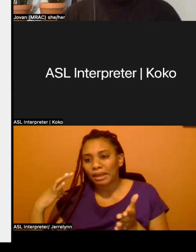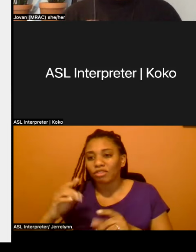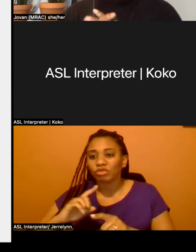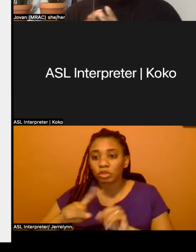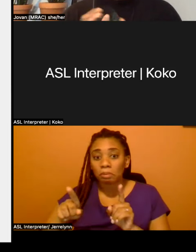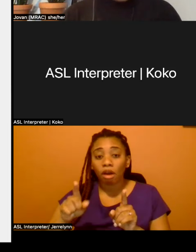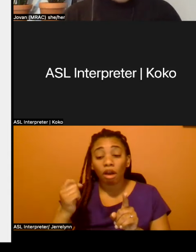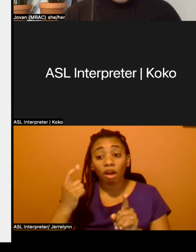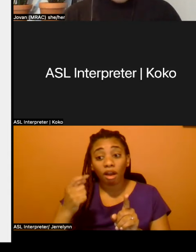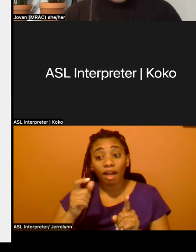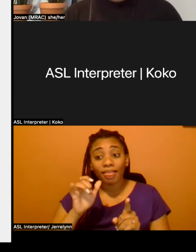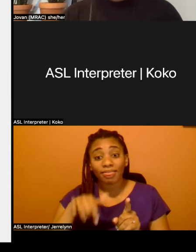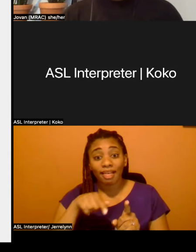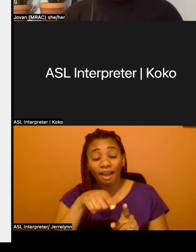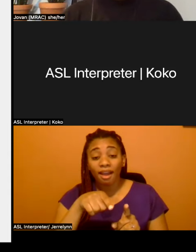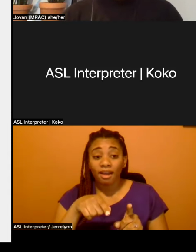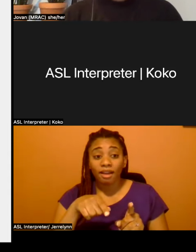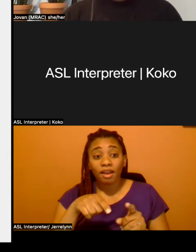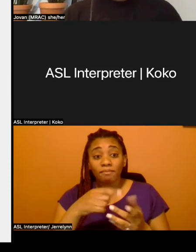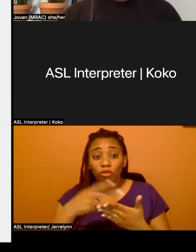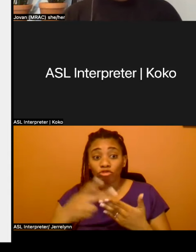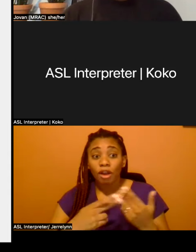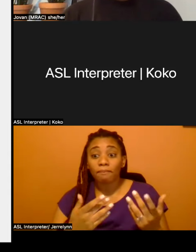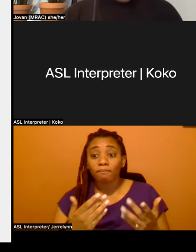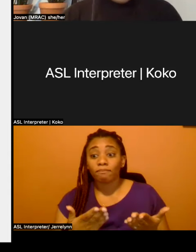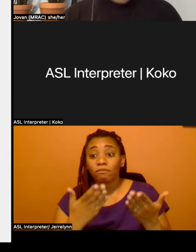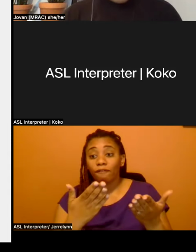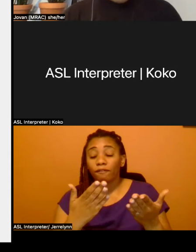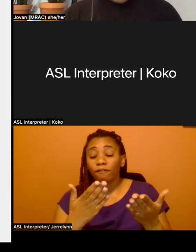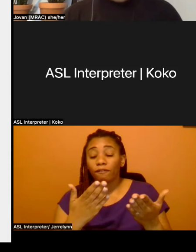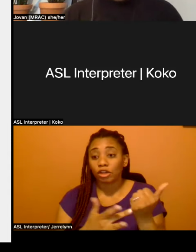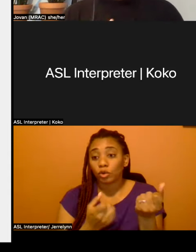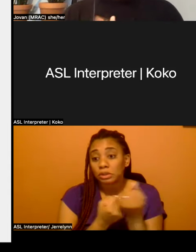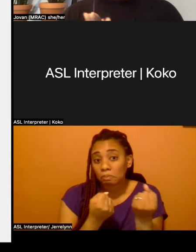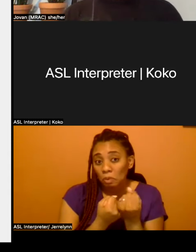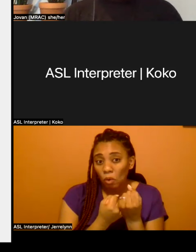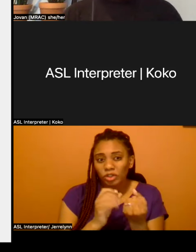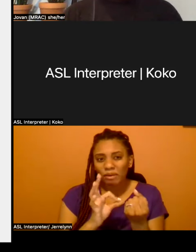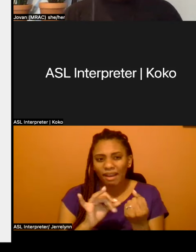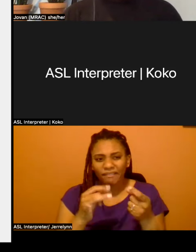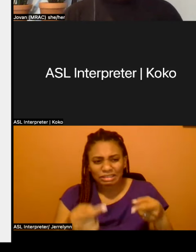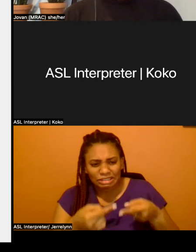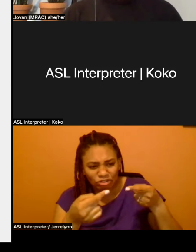So if there's a feature in the application that you're having trouble with, you can either reach out to them